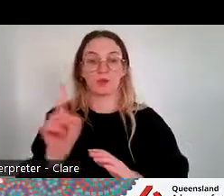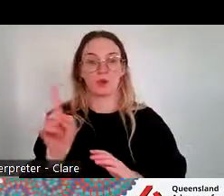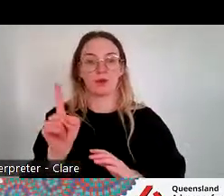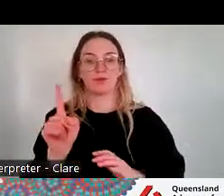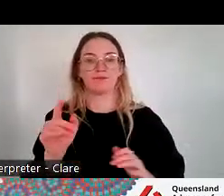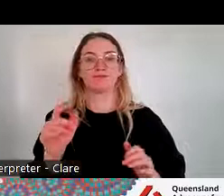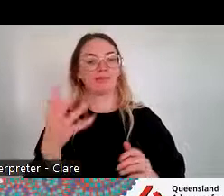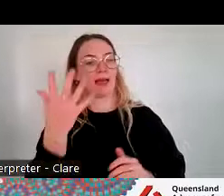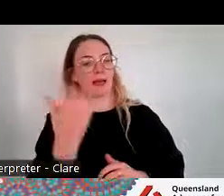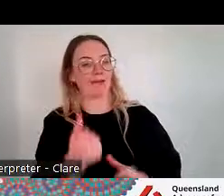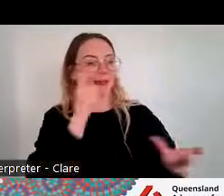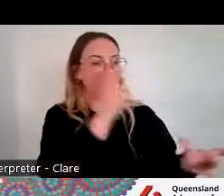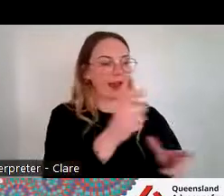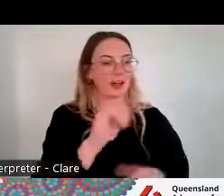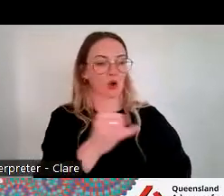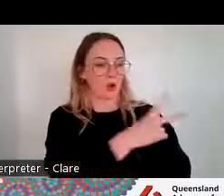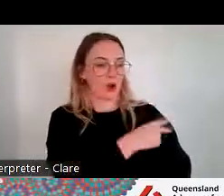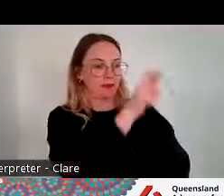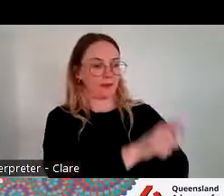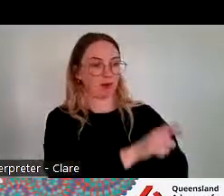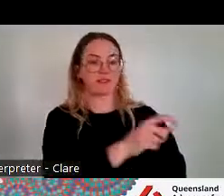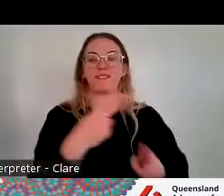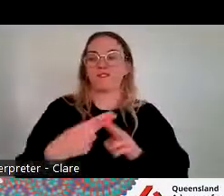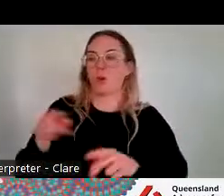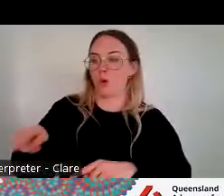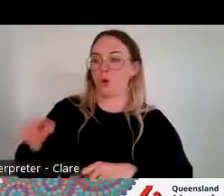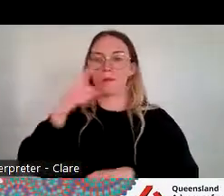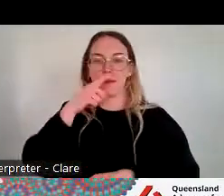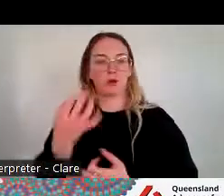who don't have capacity to make decisions in circumstances where there's a risk to the adult.